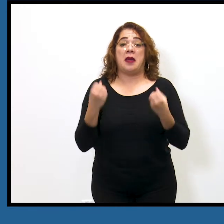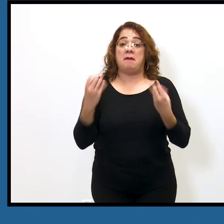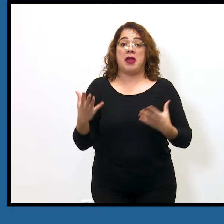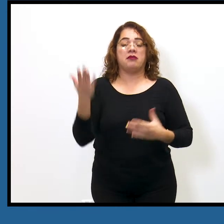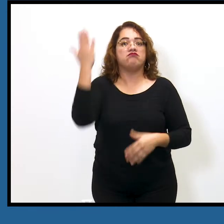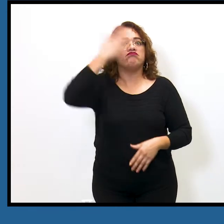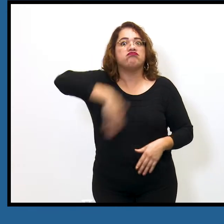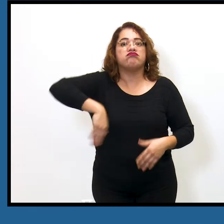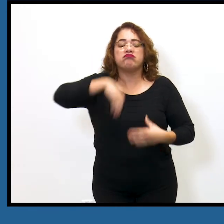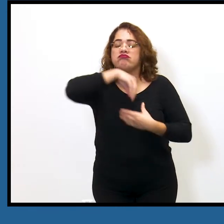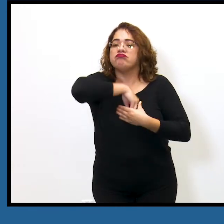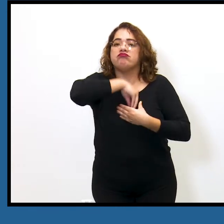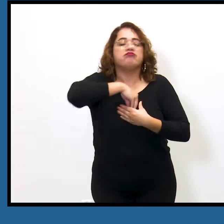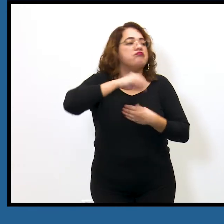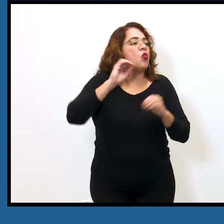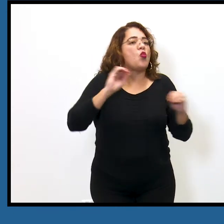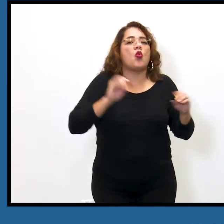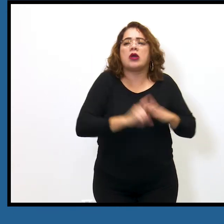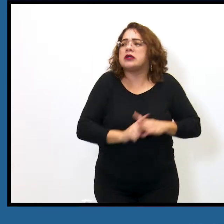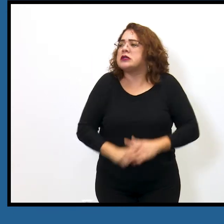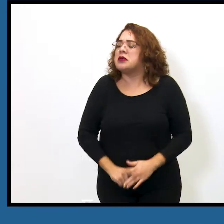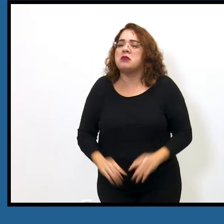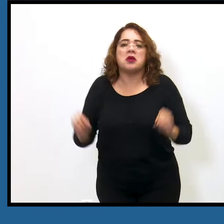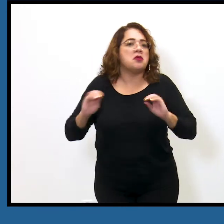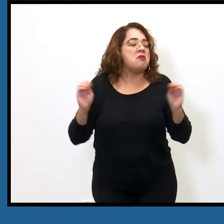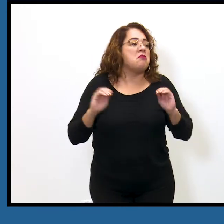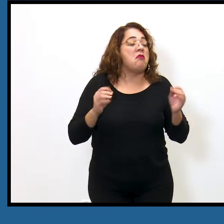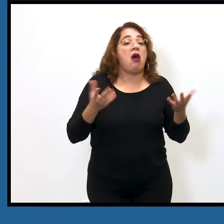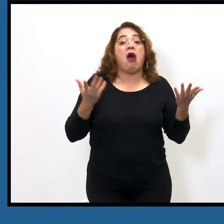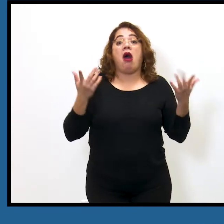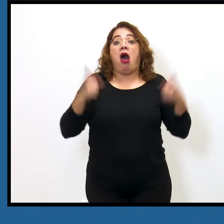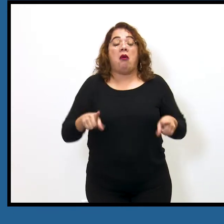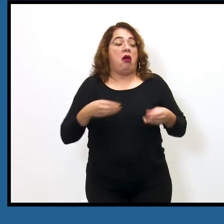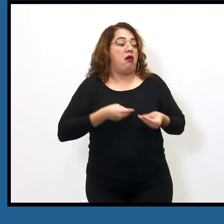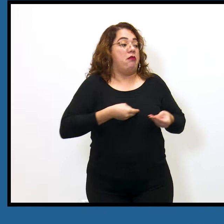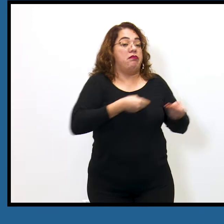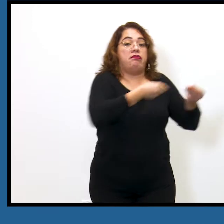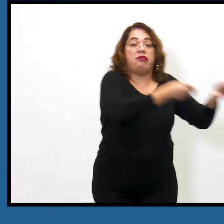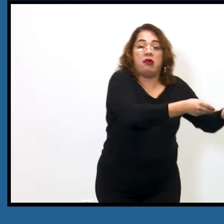and are transmitting COVID-19 to their grandparents and to other family members, some